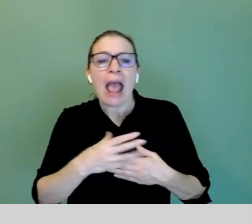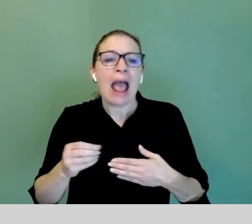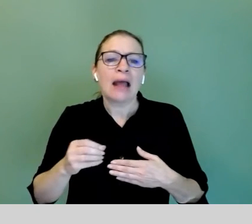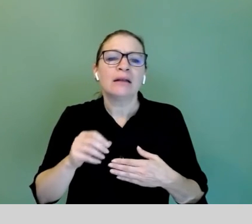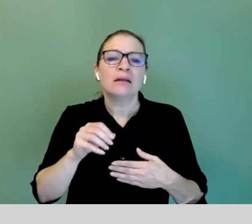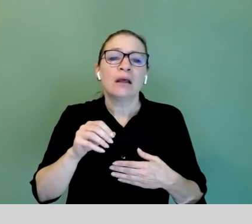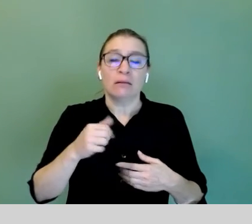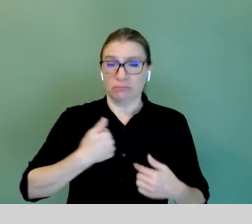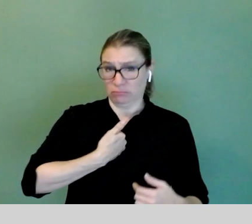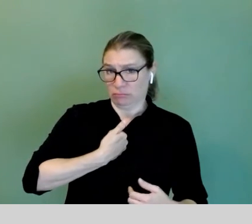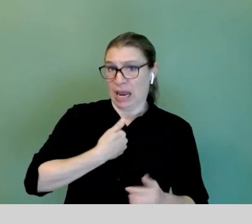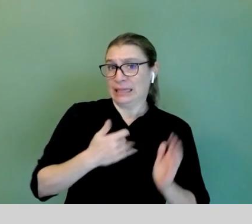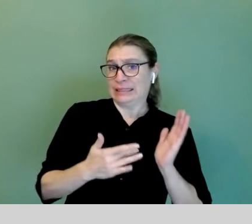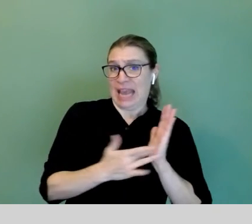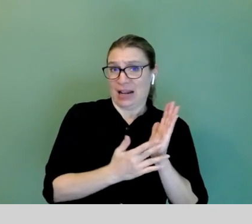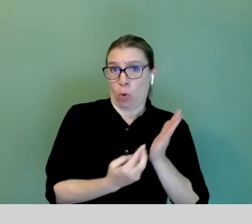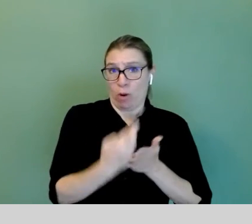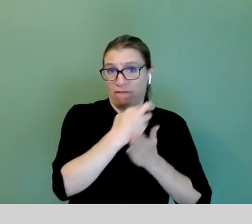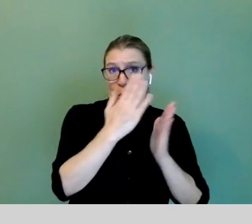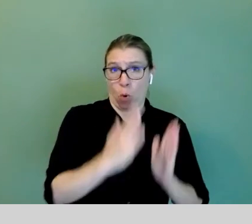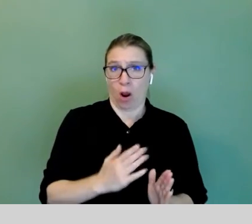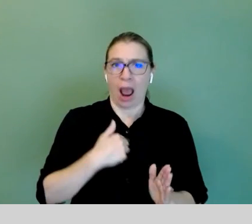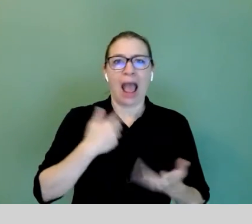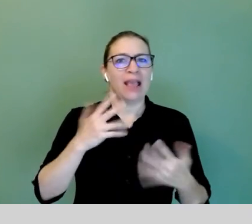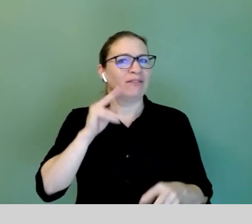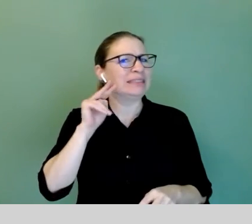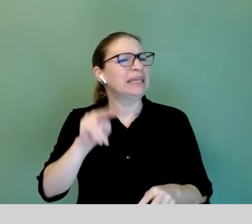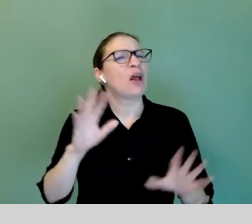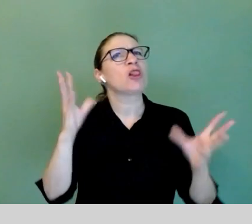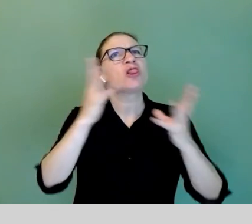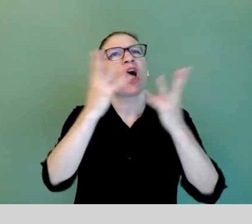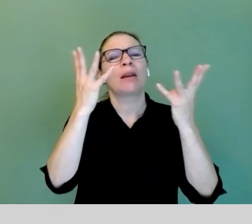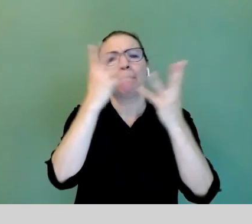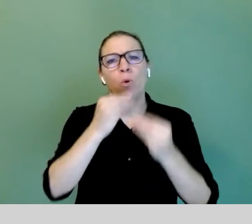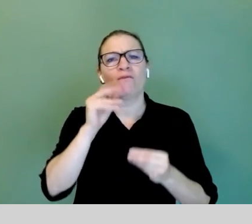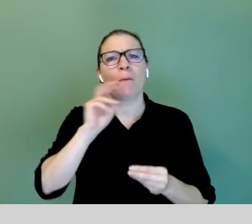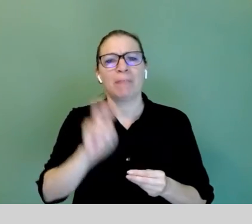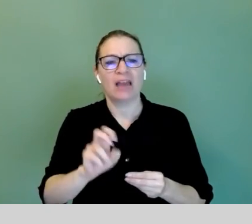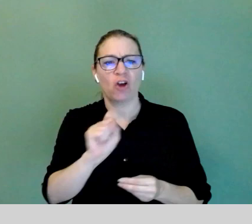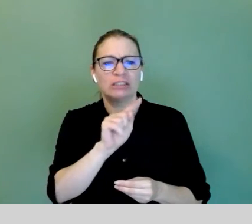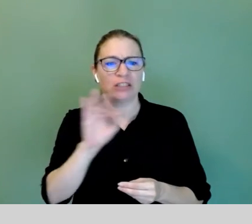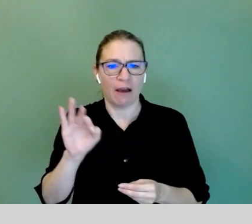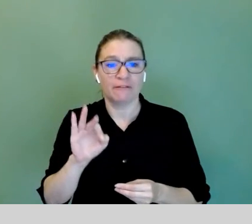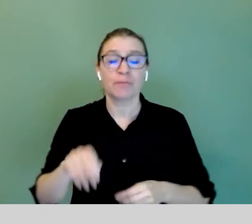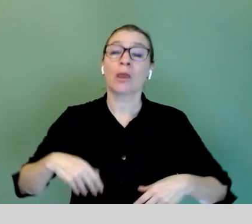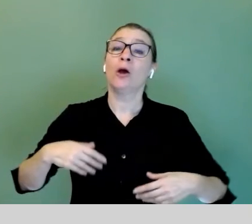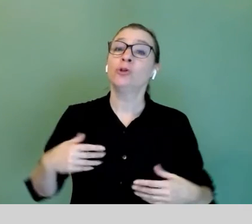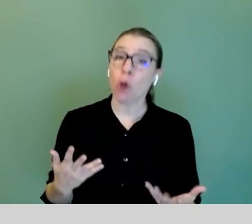And in the technical review, I have seen plenty of beautiful Python stuff in it.